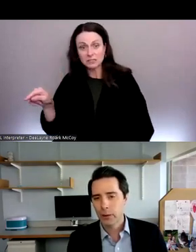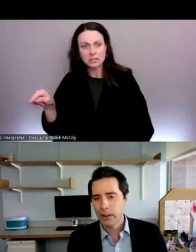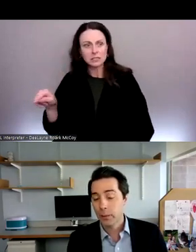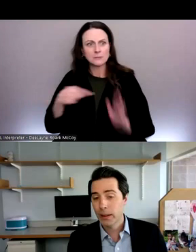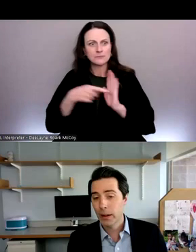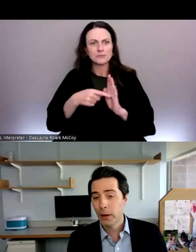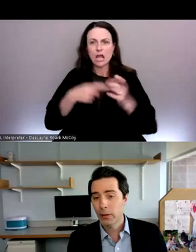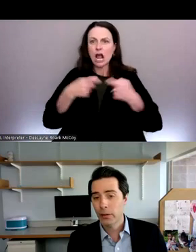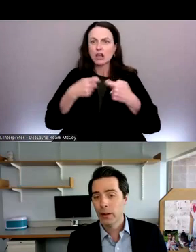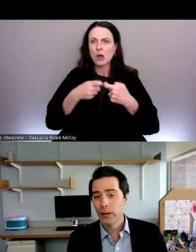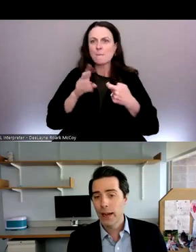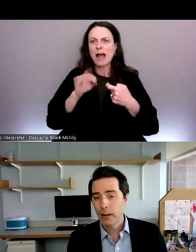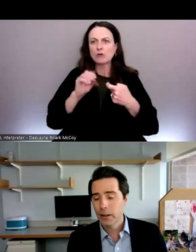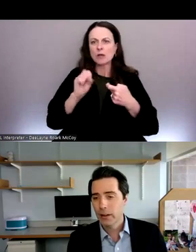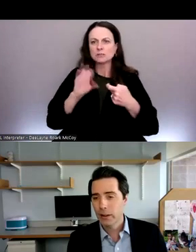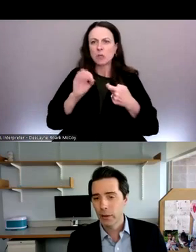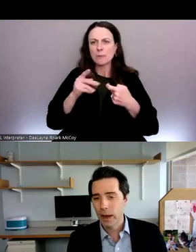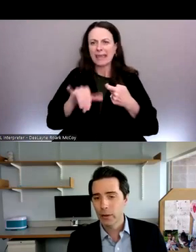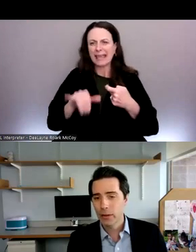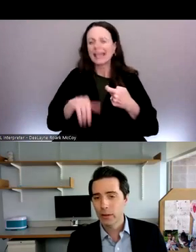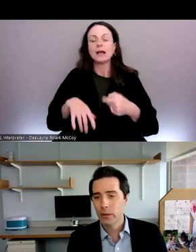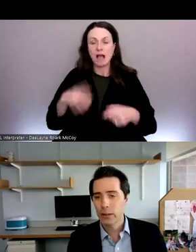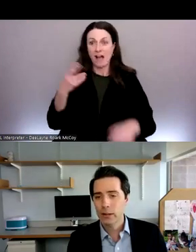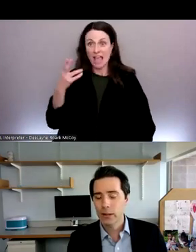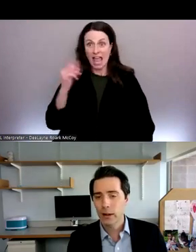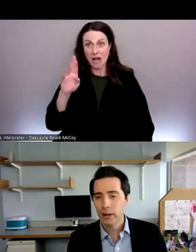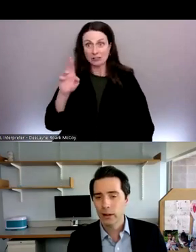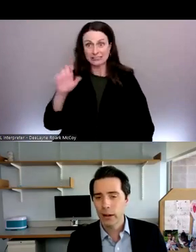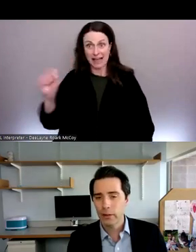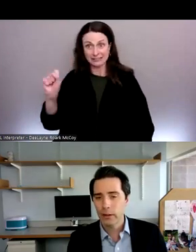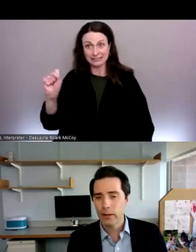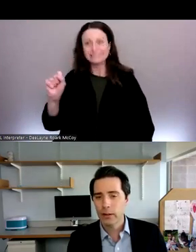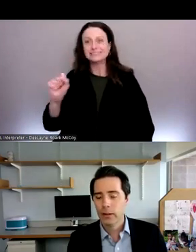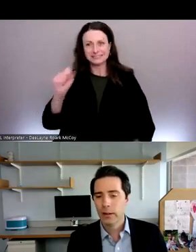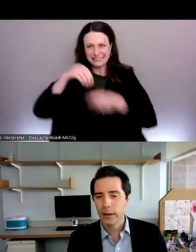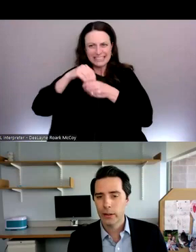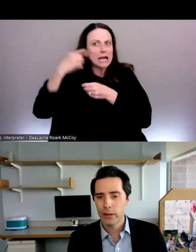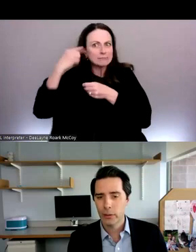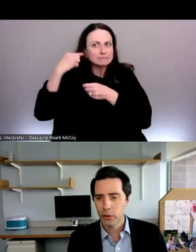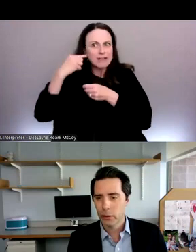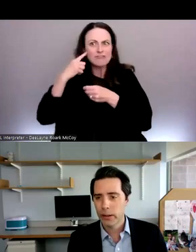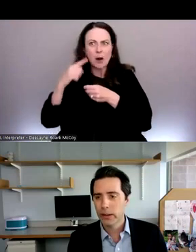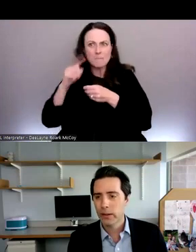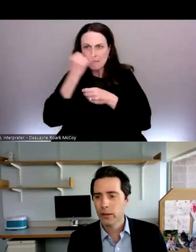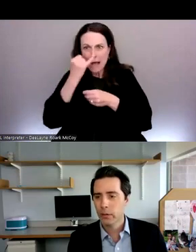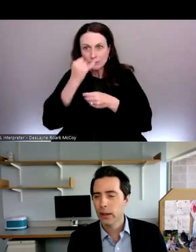microscopy of the hair cells of a mouse and you can see on the left is the hair